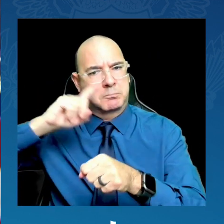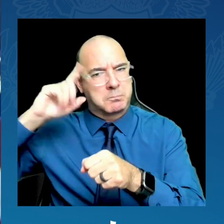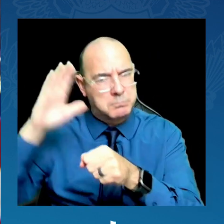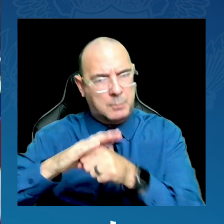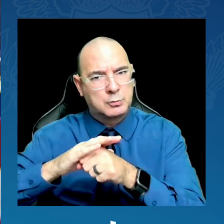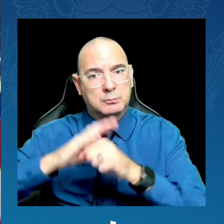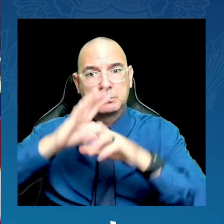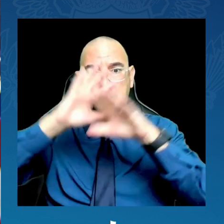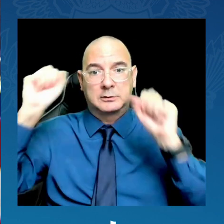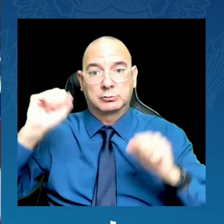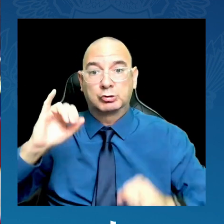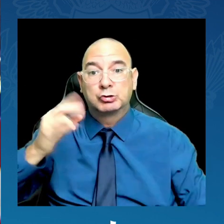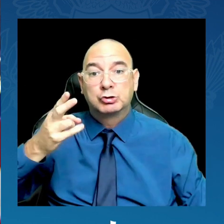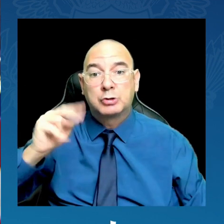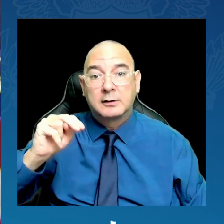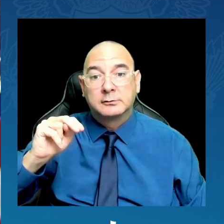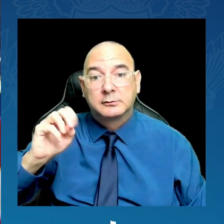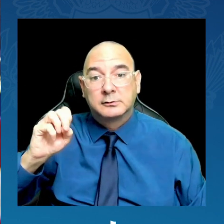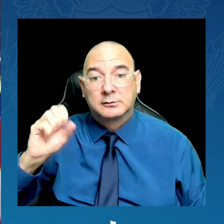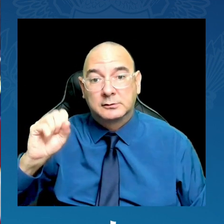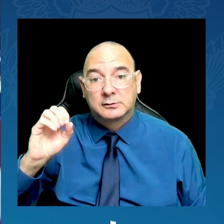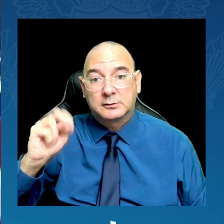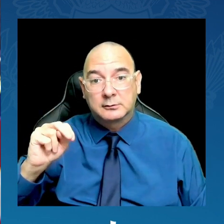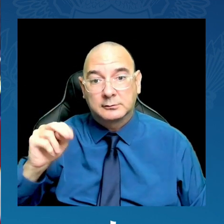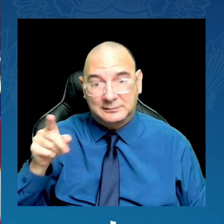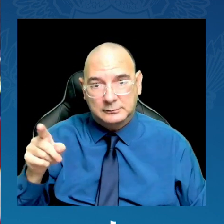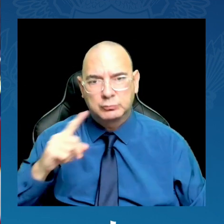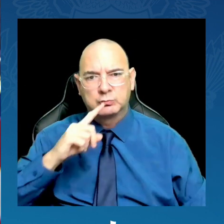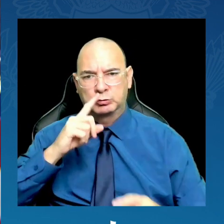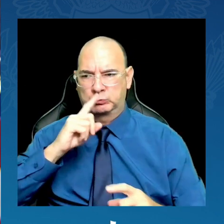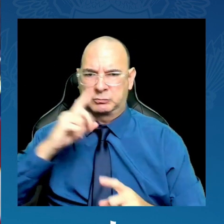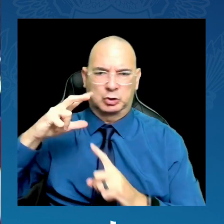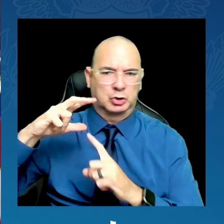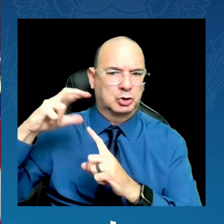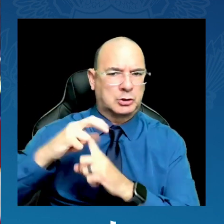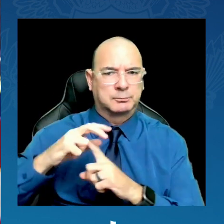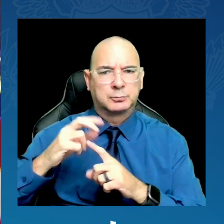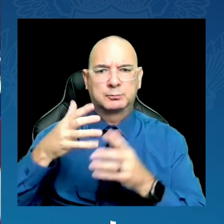a champion of the American space program since his days in the United States Senate;